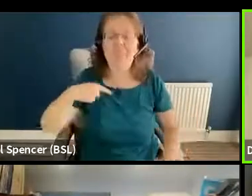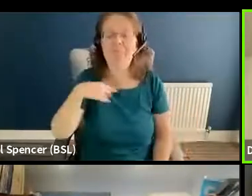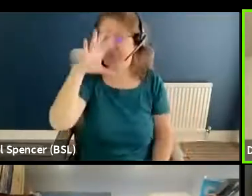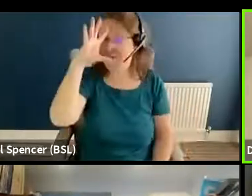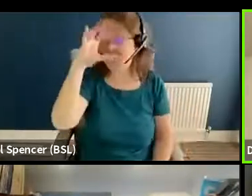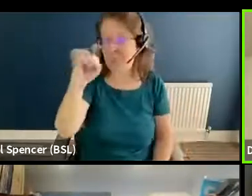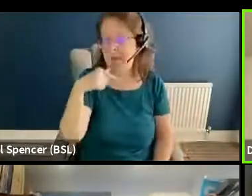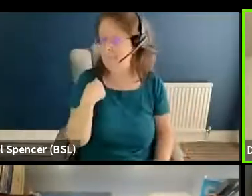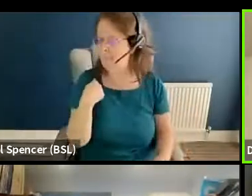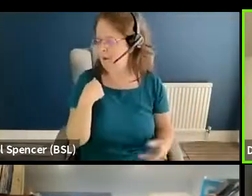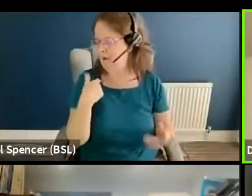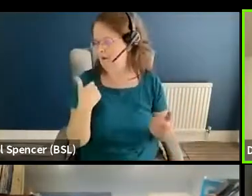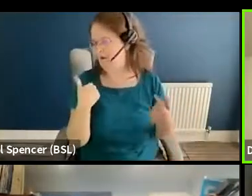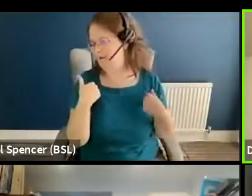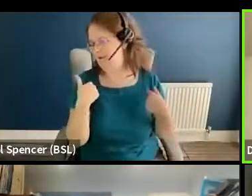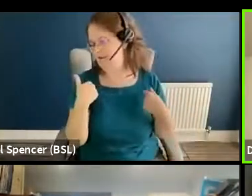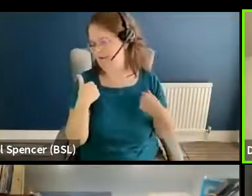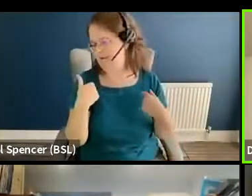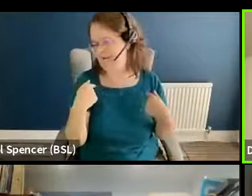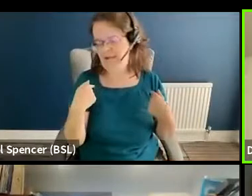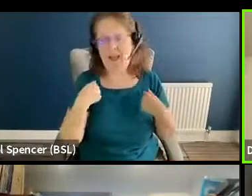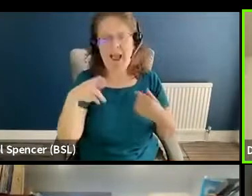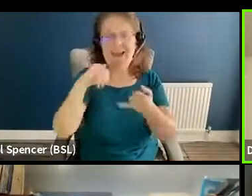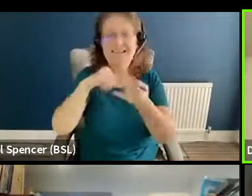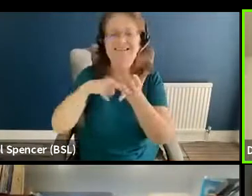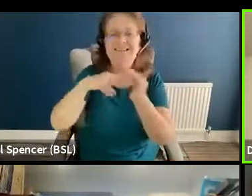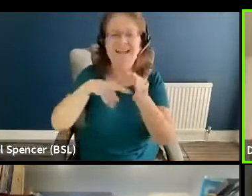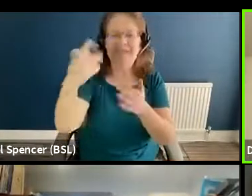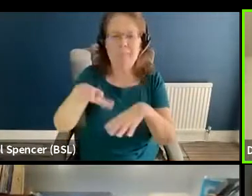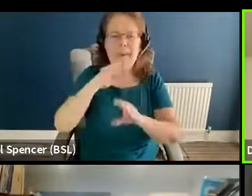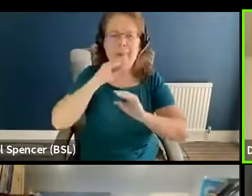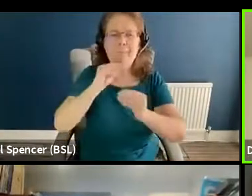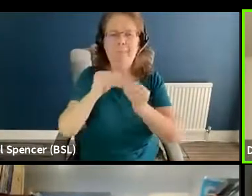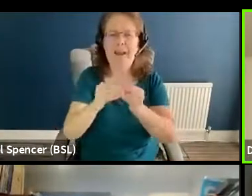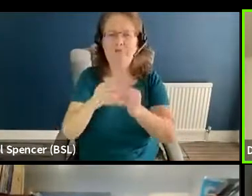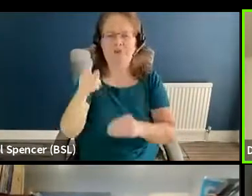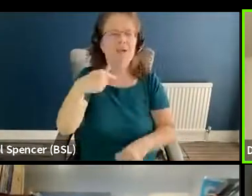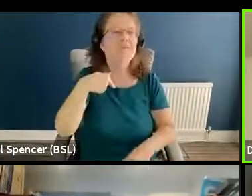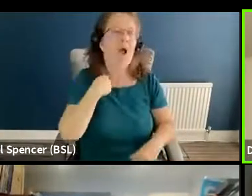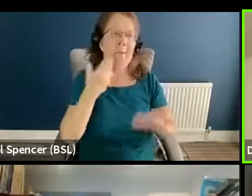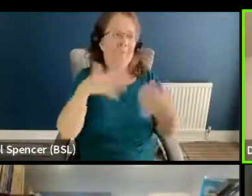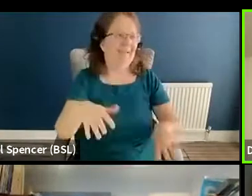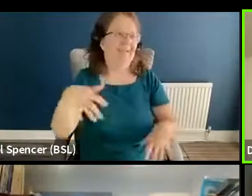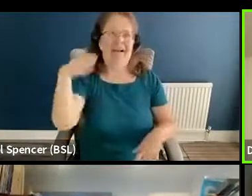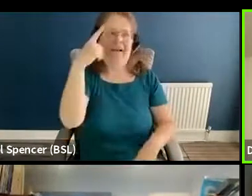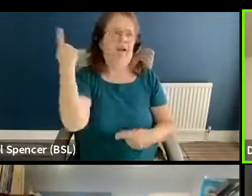I've been I think like Steve mentioned I've been doing this a long time, so I've been in this field